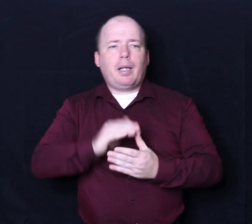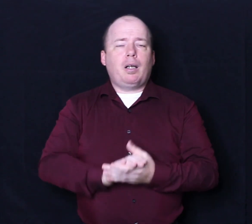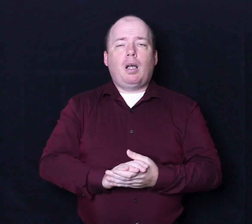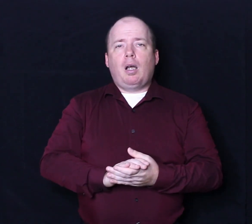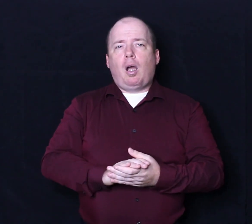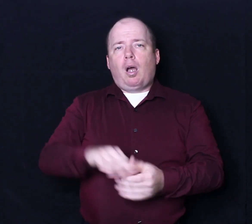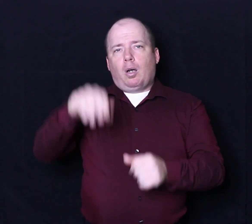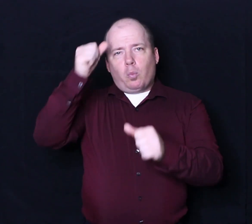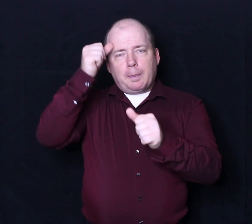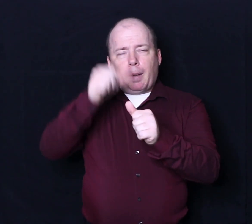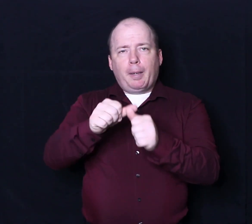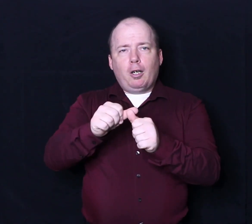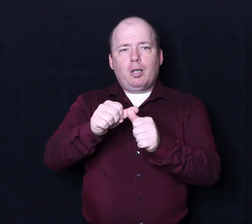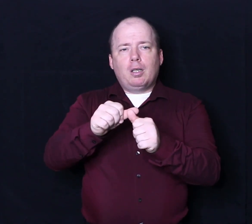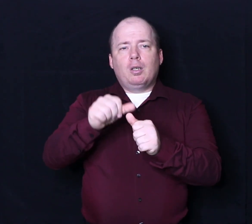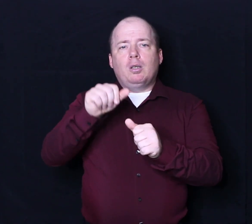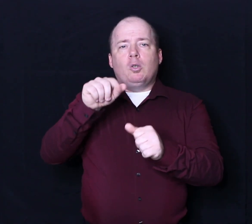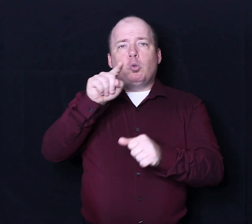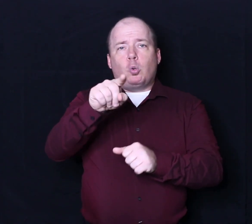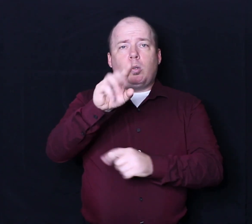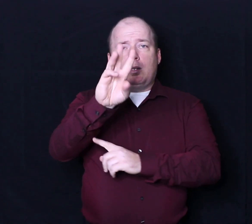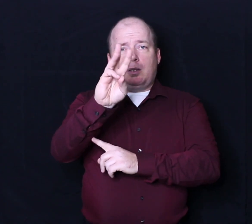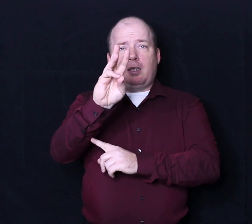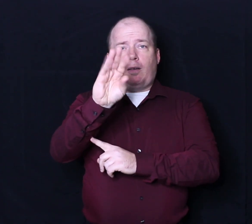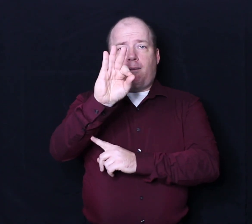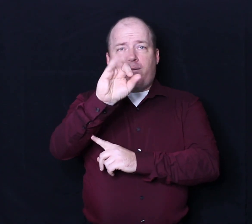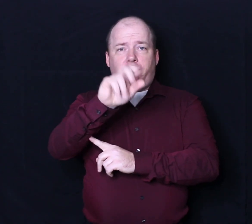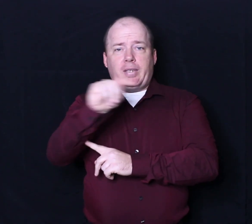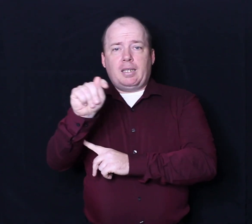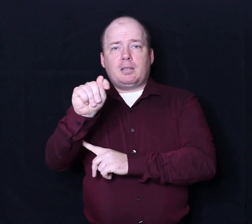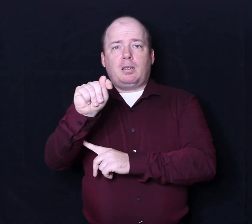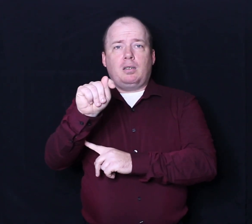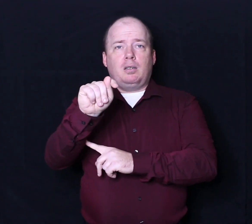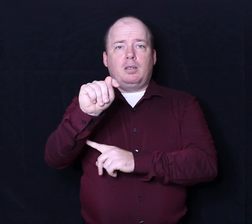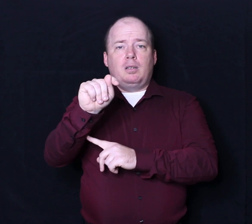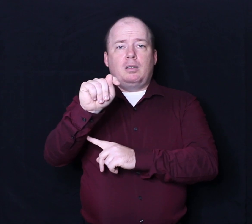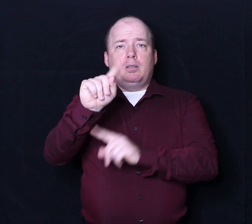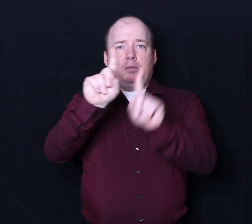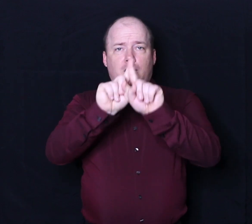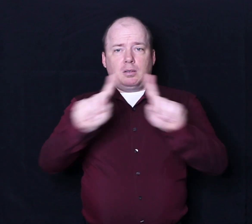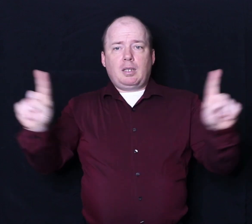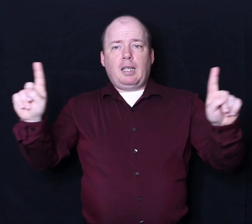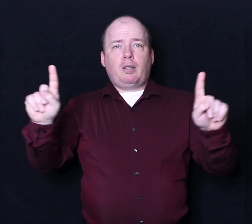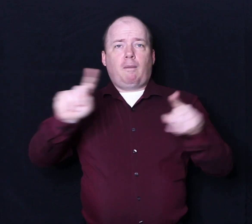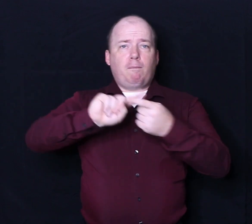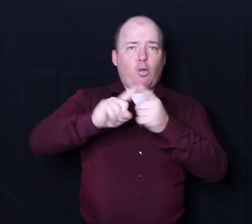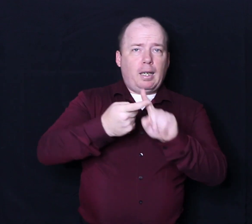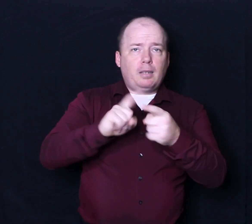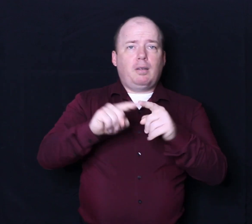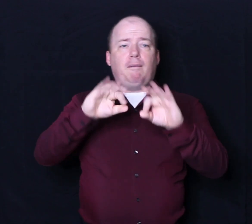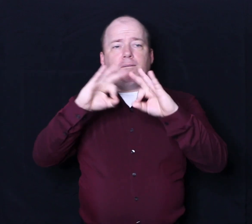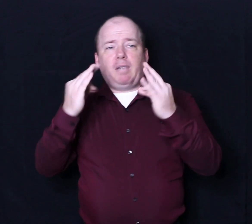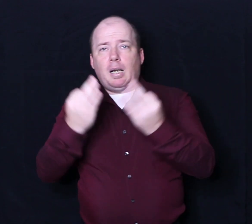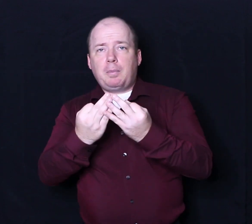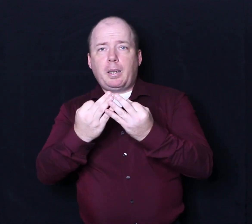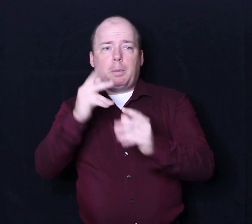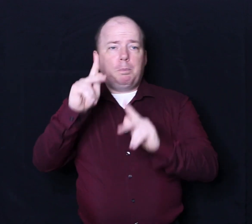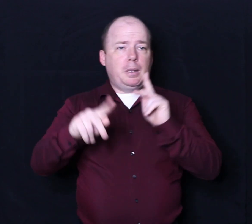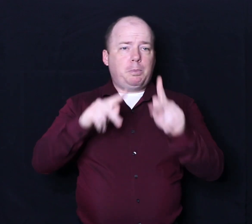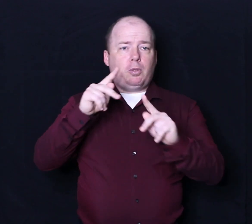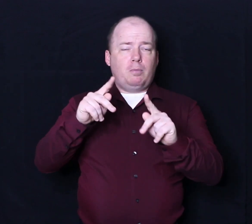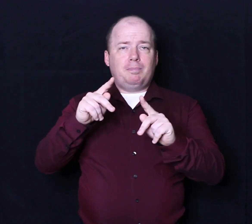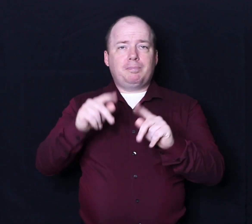but must keep six feet distance from other people.